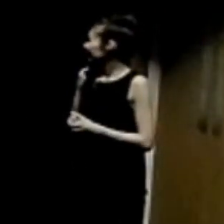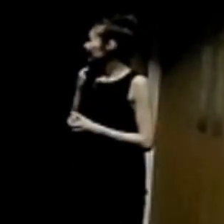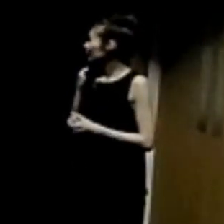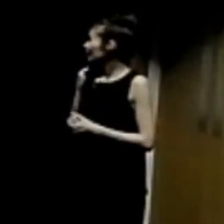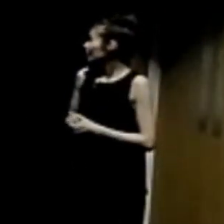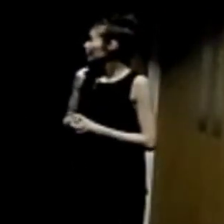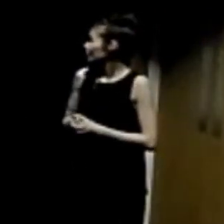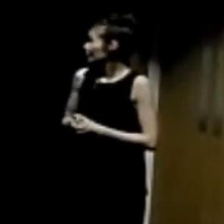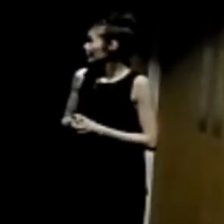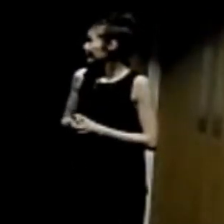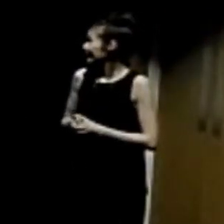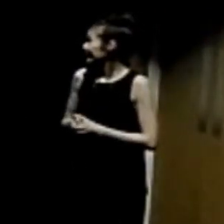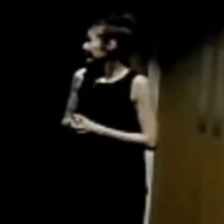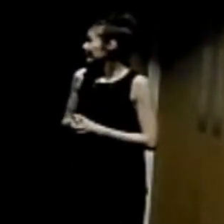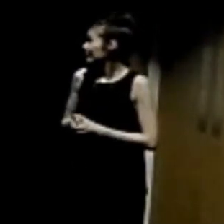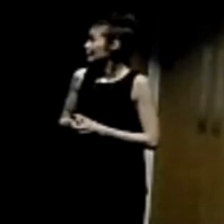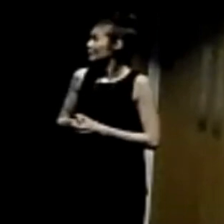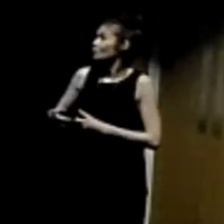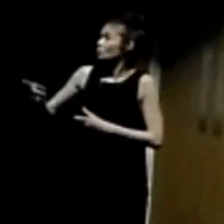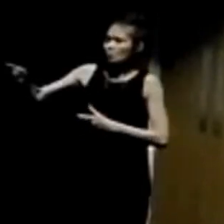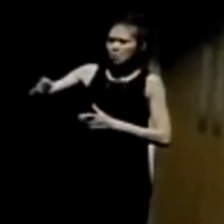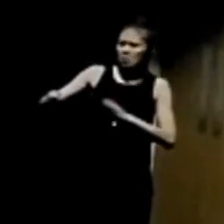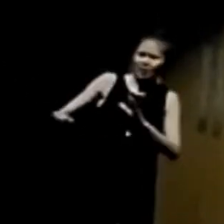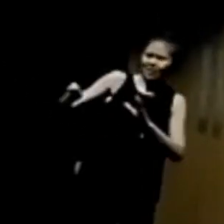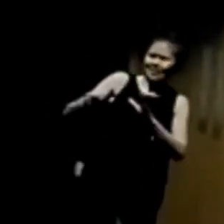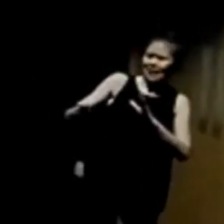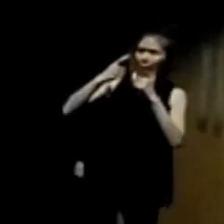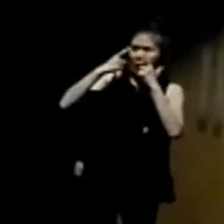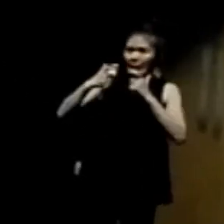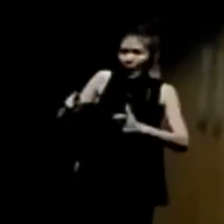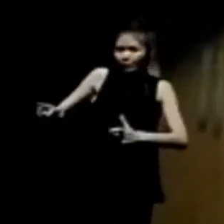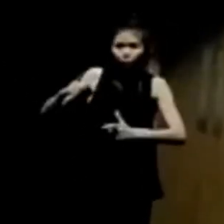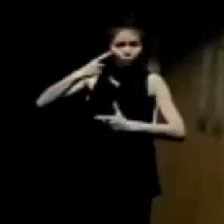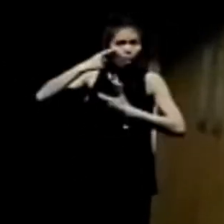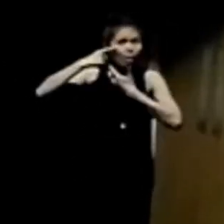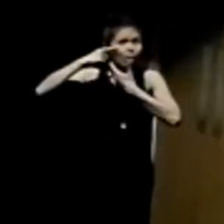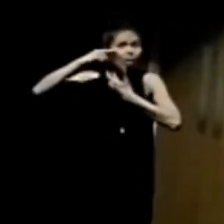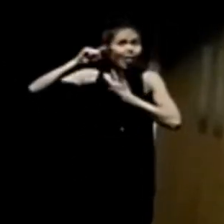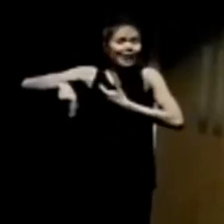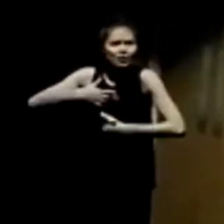Boris be careful or you’ll have someone's eye out. Act three, scene six. LAUGHTER